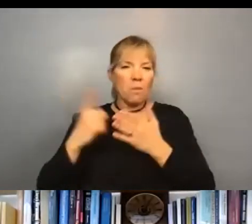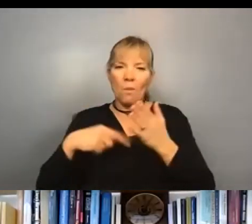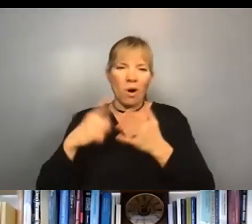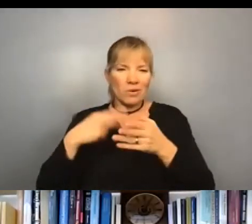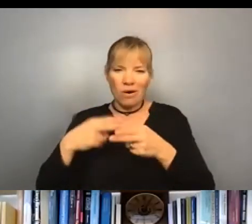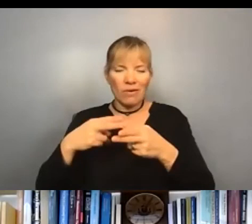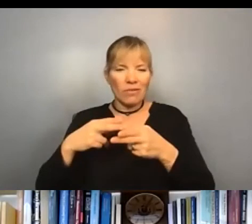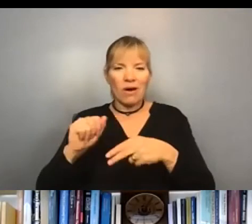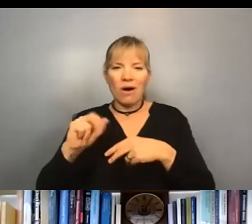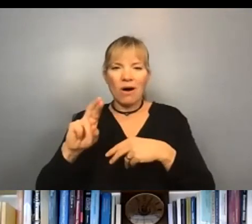some of the questions afterwards. We can, we will be saving the Q&A. It will be part of the archive that we put up. We'll definitely be saving the Q&A from this session. So, I'm going to share my screen for one last time and say thank you to our presenters and our moderator.